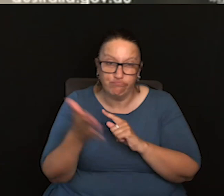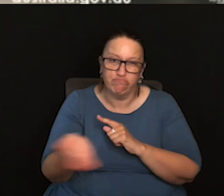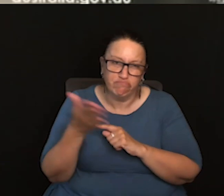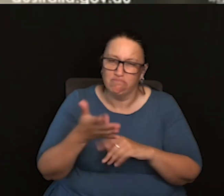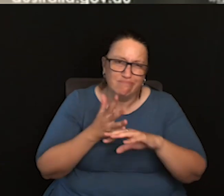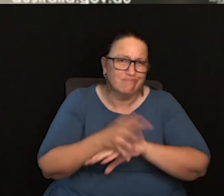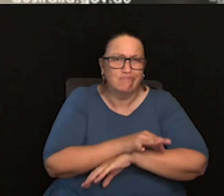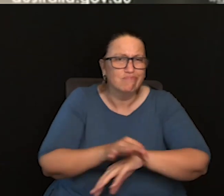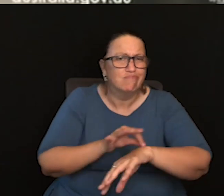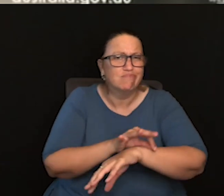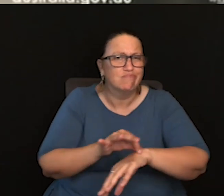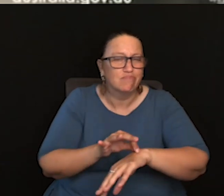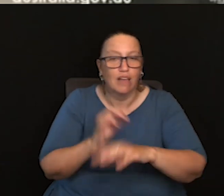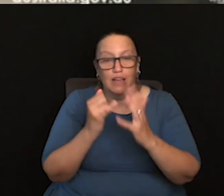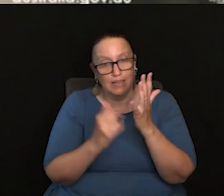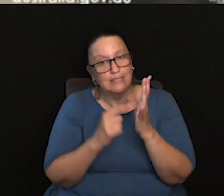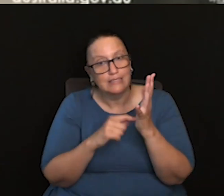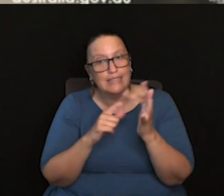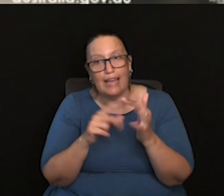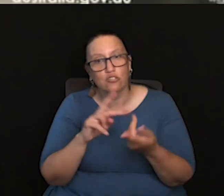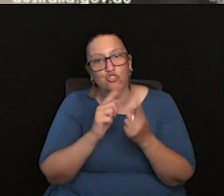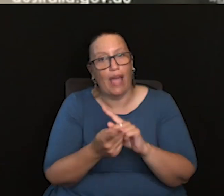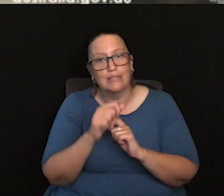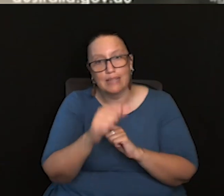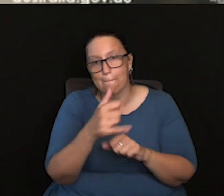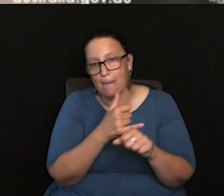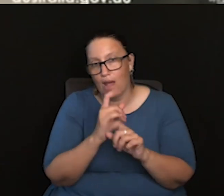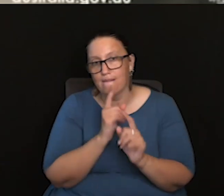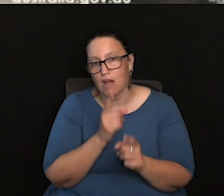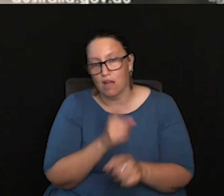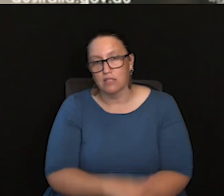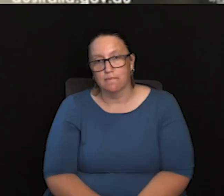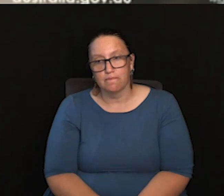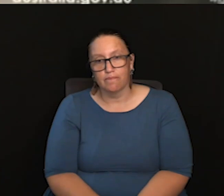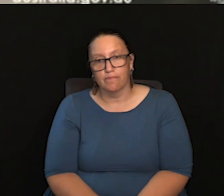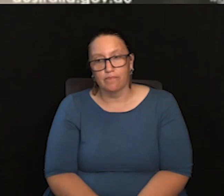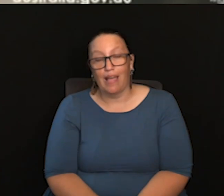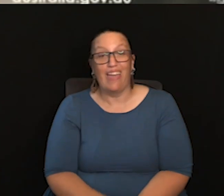But it was a legal requirement if you had a test to then follow it up with a PCR test prior to that.